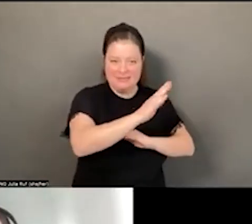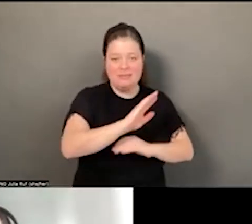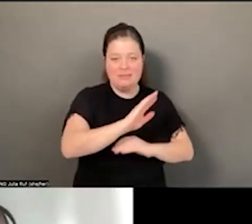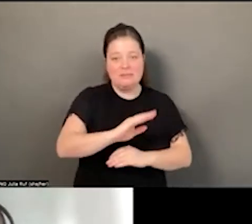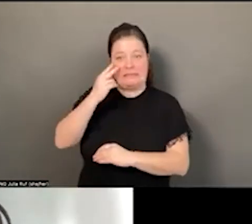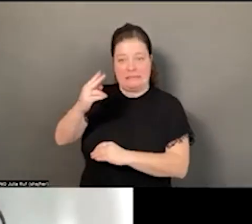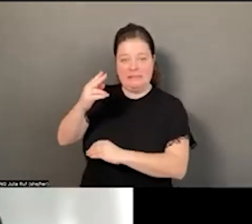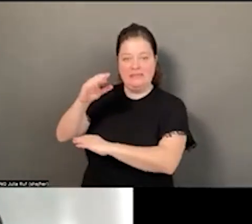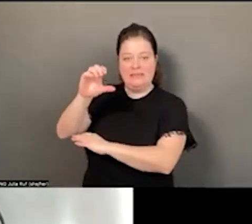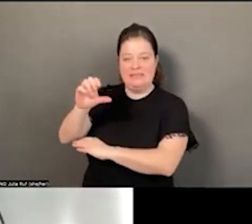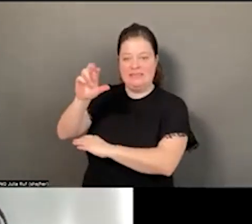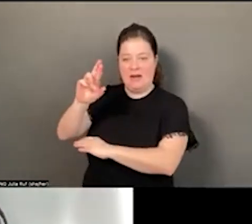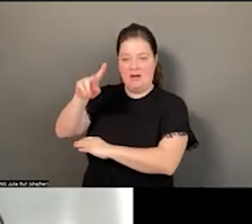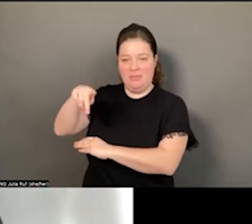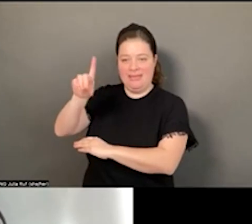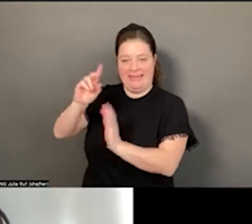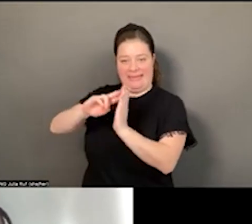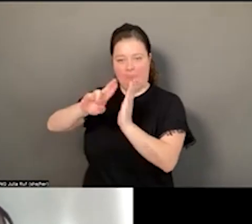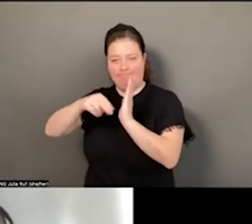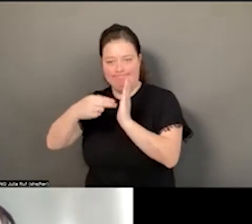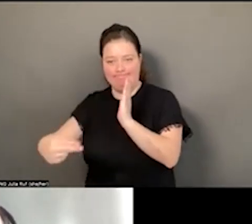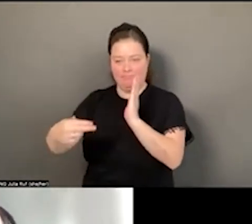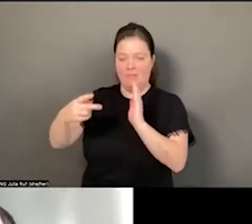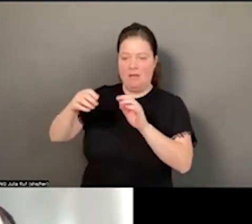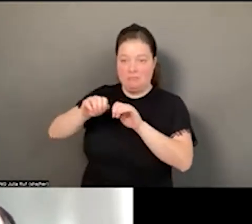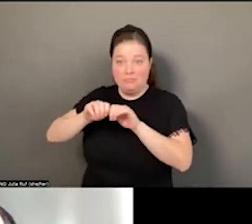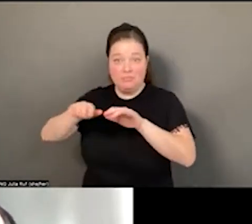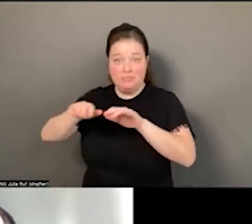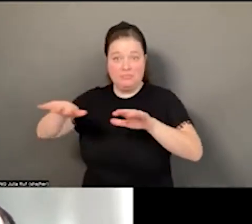of the disability strategy that was launched in 2021 as you all know,